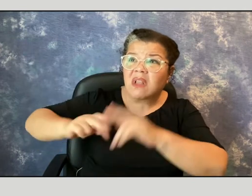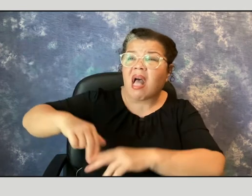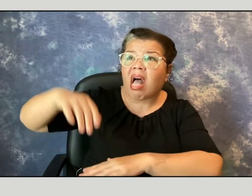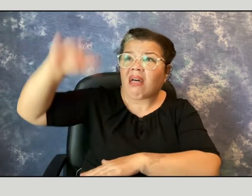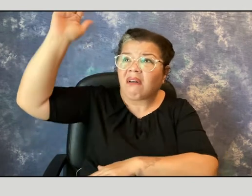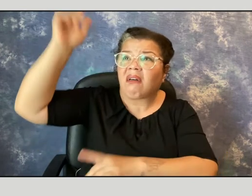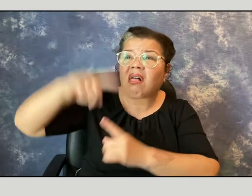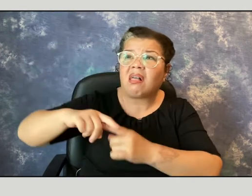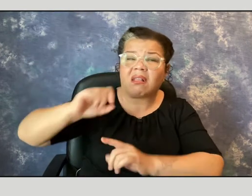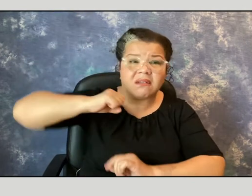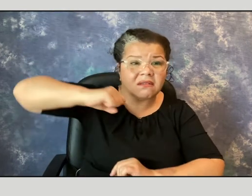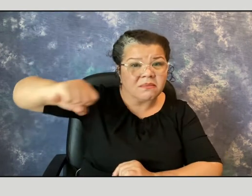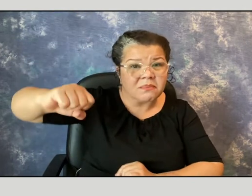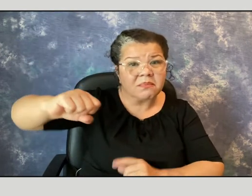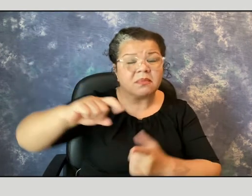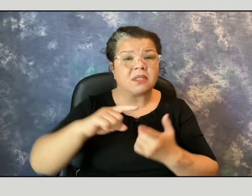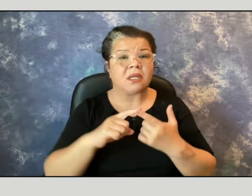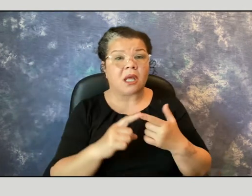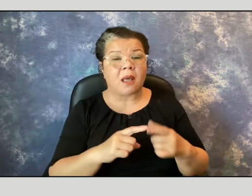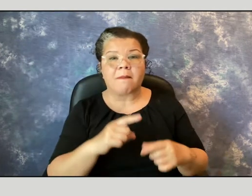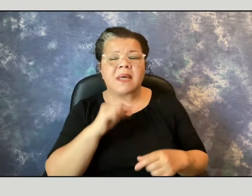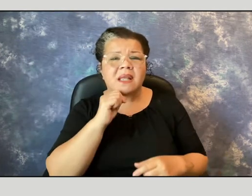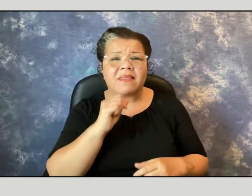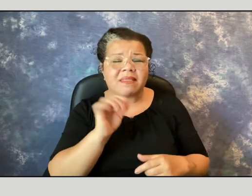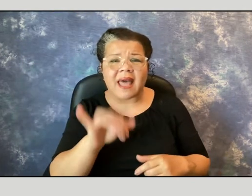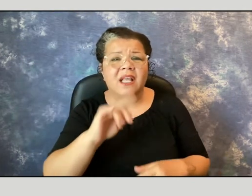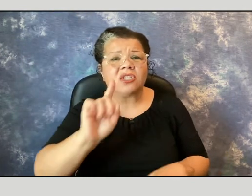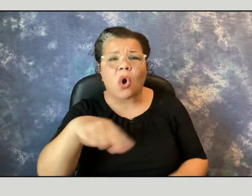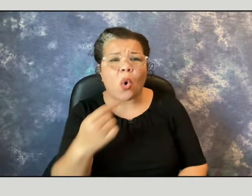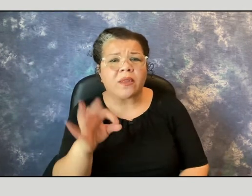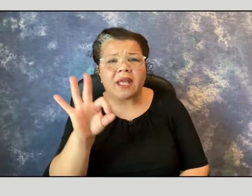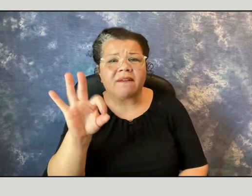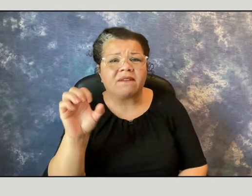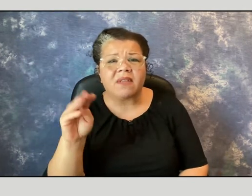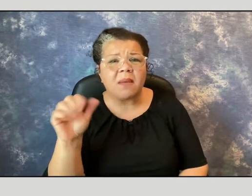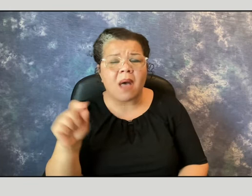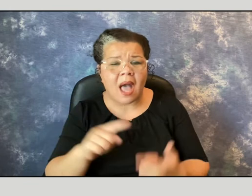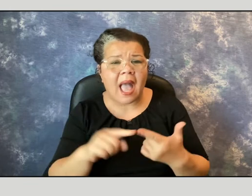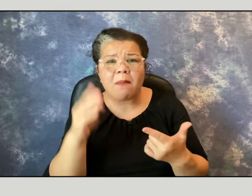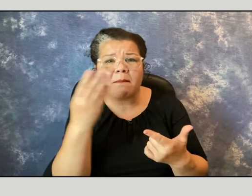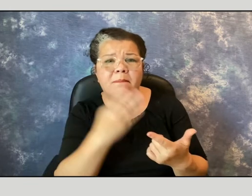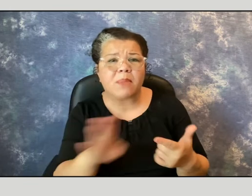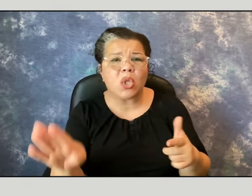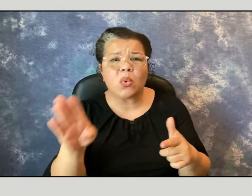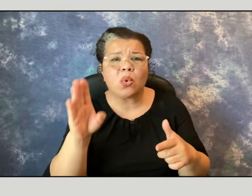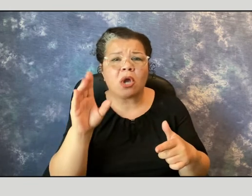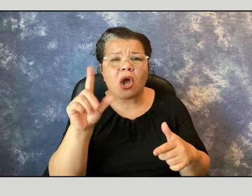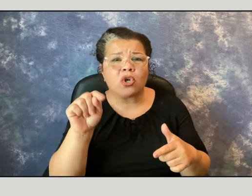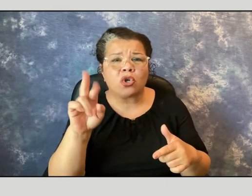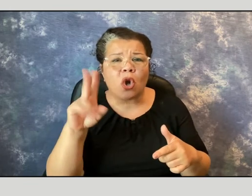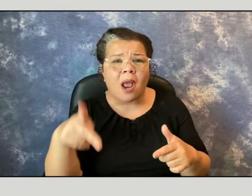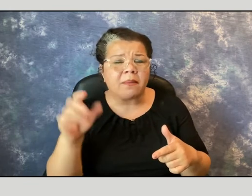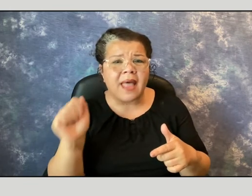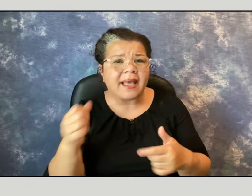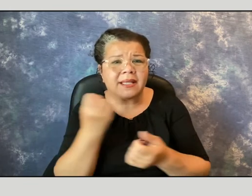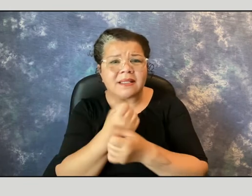that it's only FEMA and its blue tarps that could save us in times of disaster, when in fact it was mostly those cacerolas,